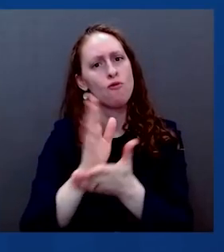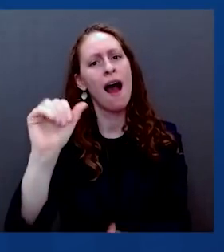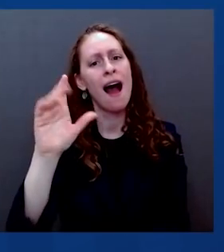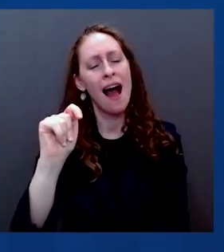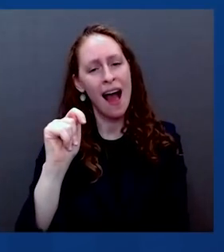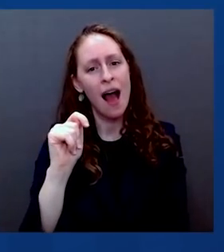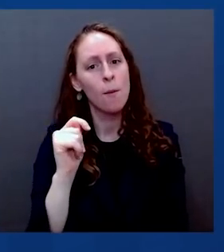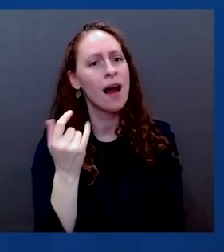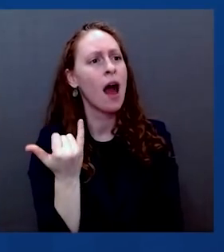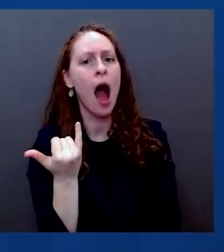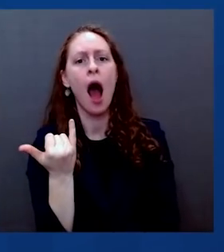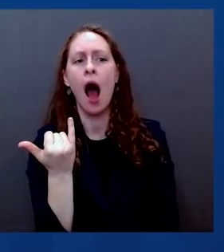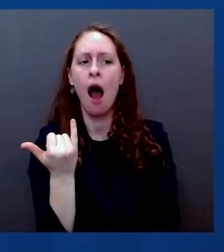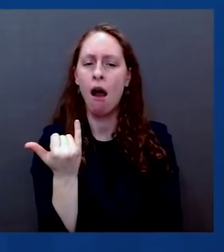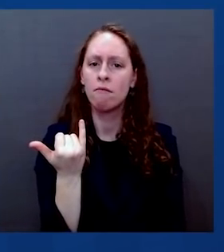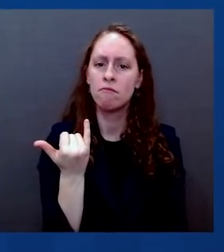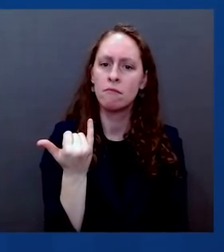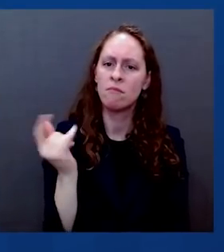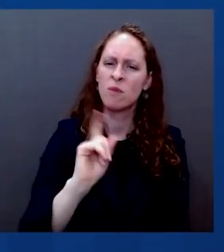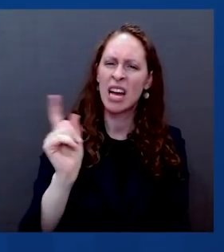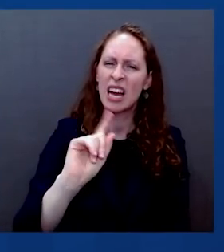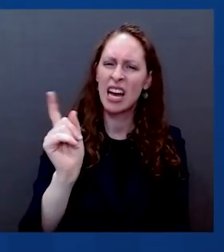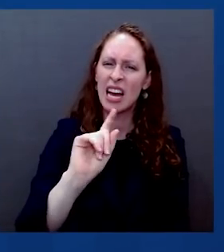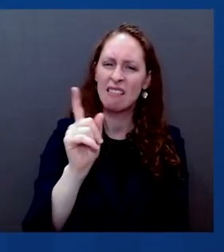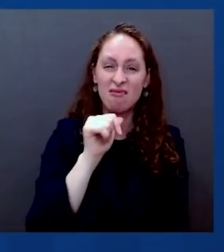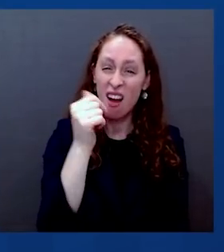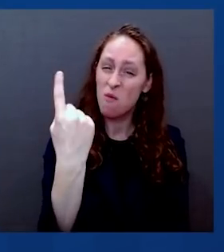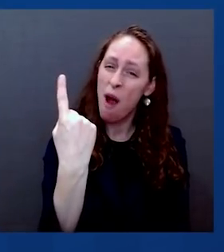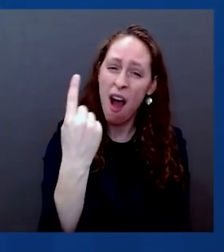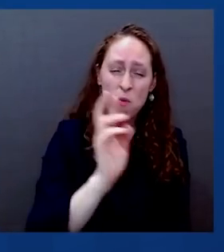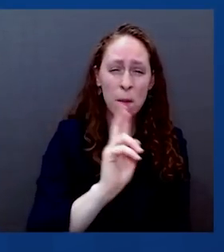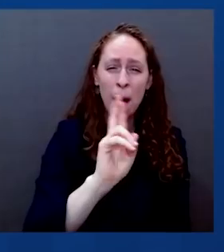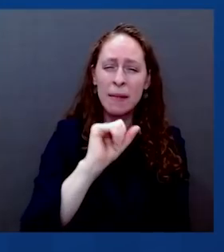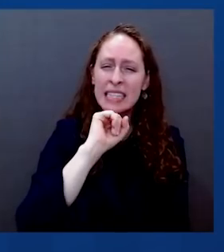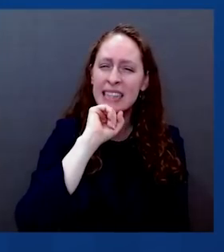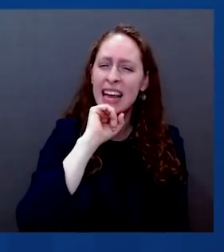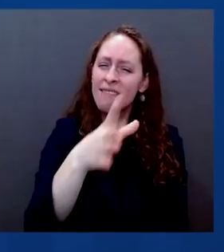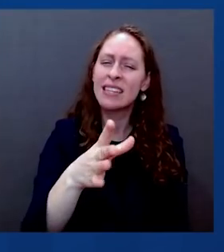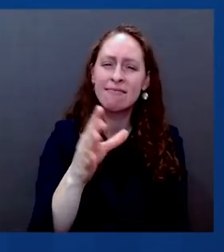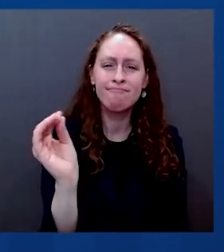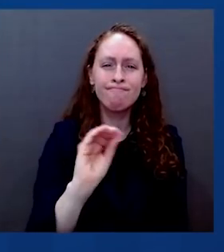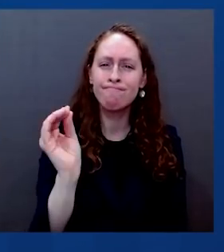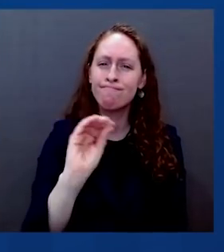to stand up to a defeated president to protect America's right to vote.